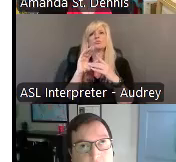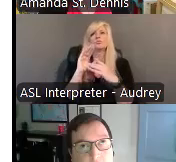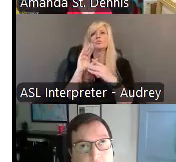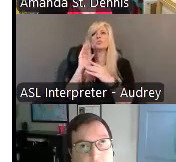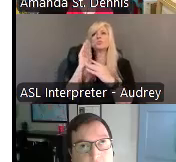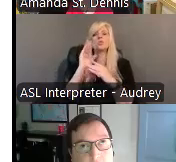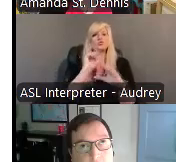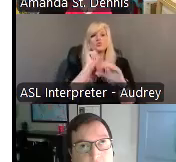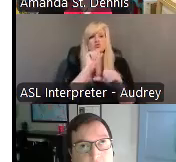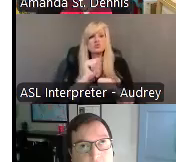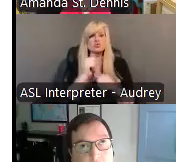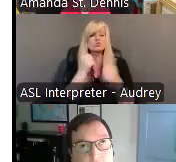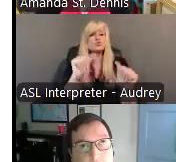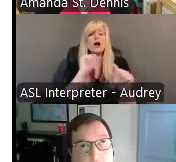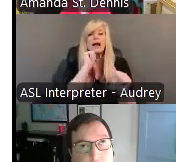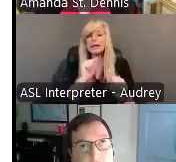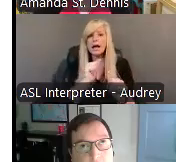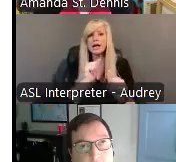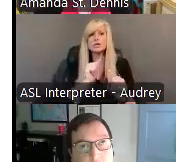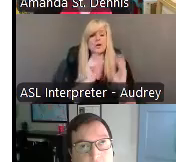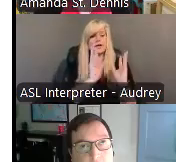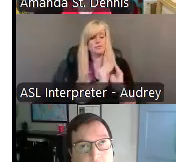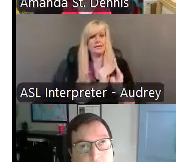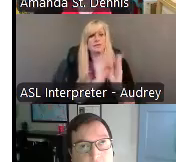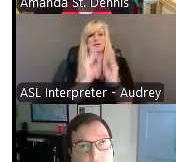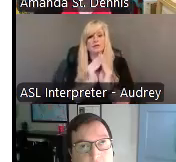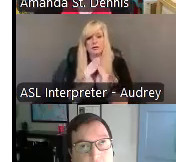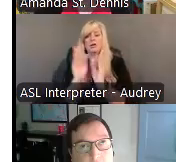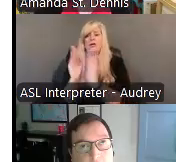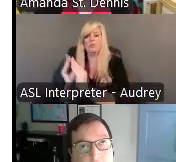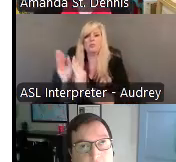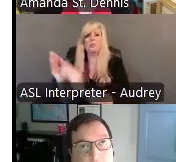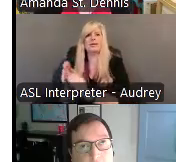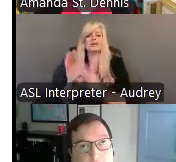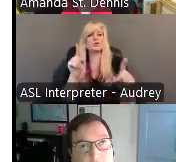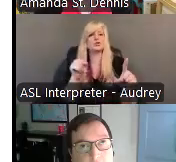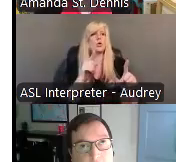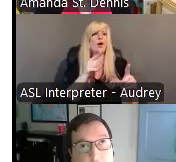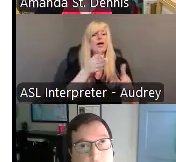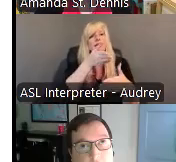back to back so that at the end of a meeting you're saying you have to run. But the youth